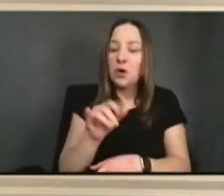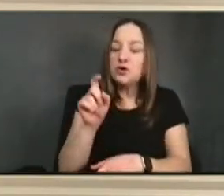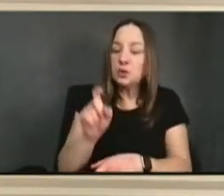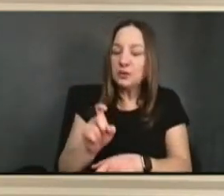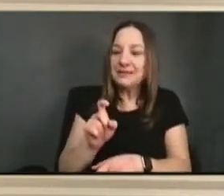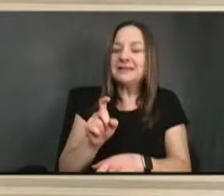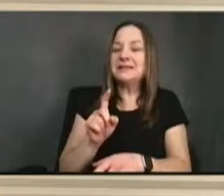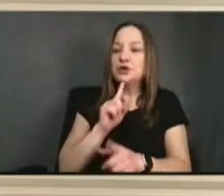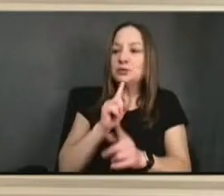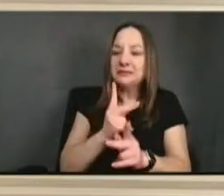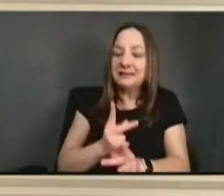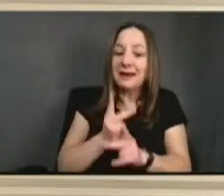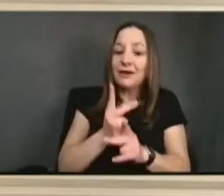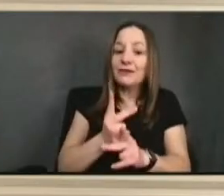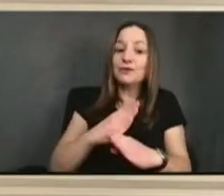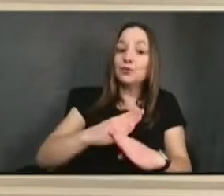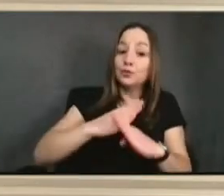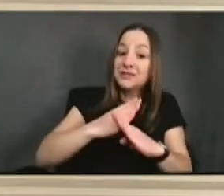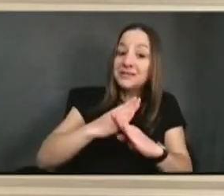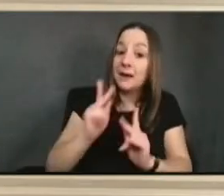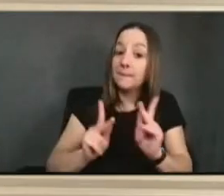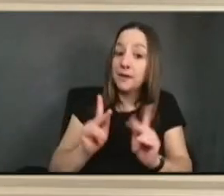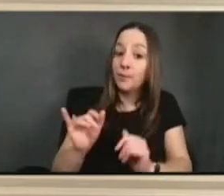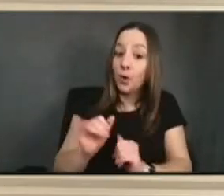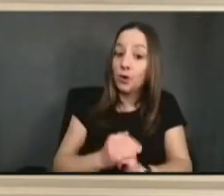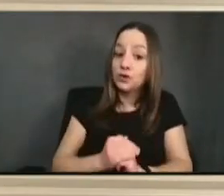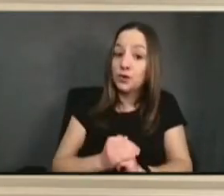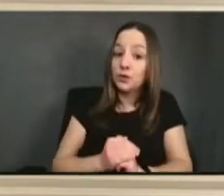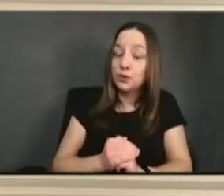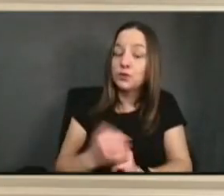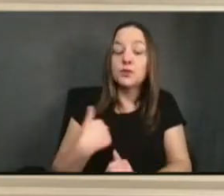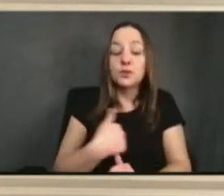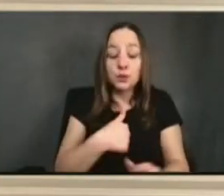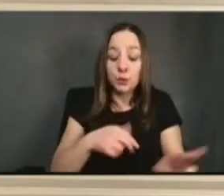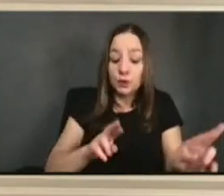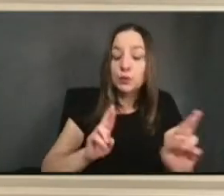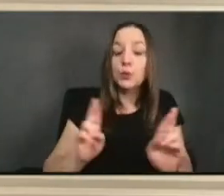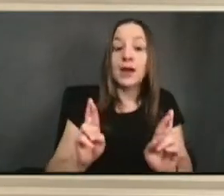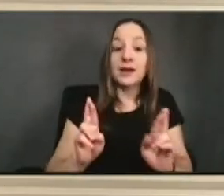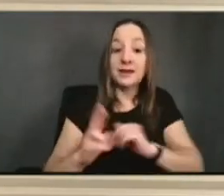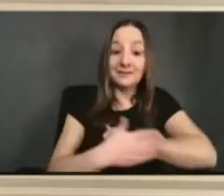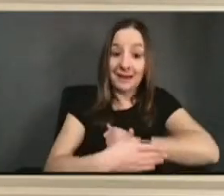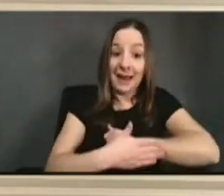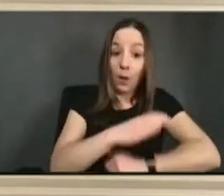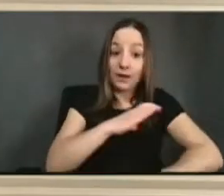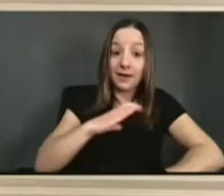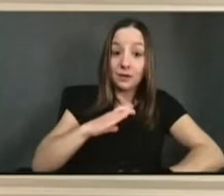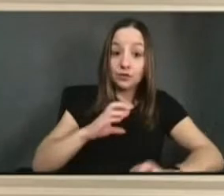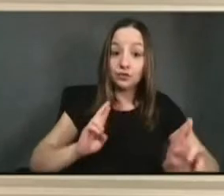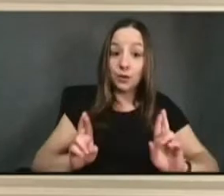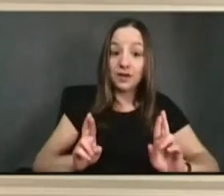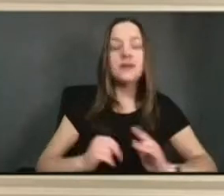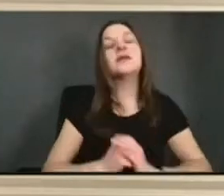We also have to make sure that we're doing our part when it comes to protecting people as